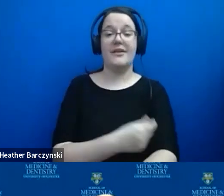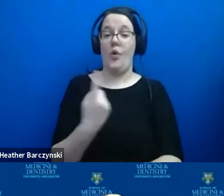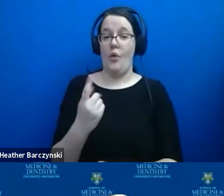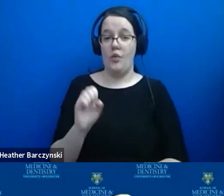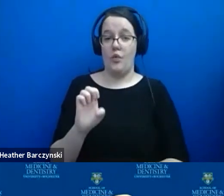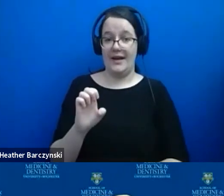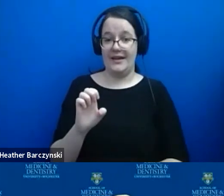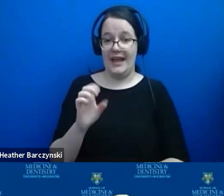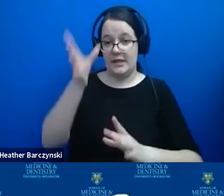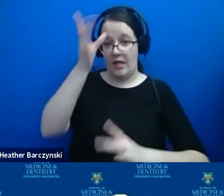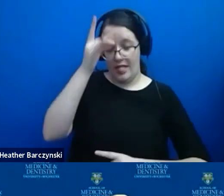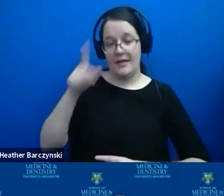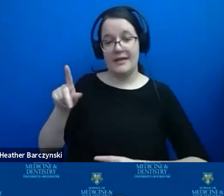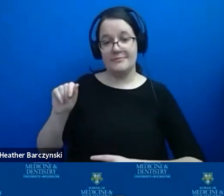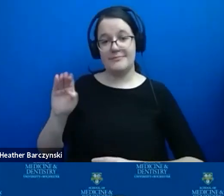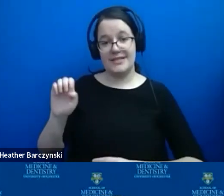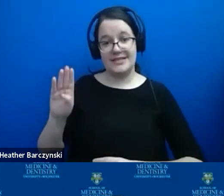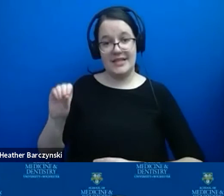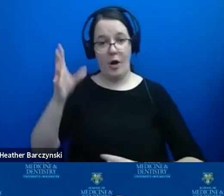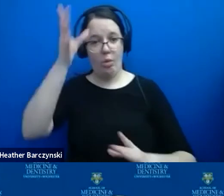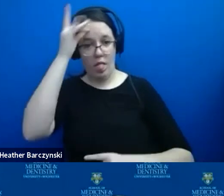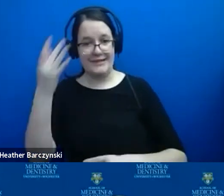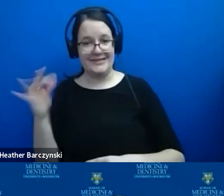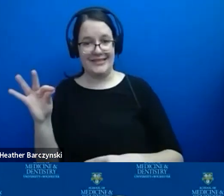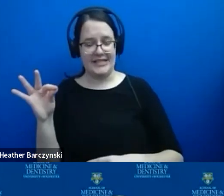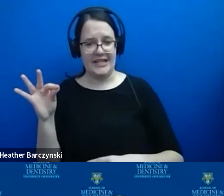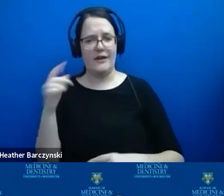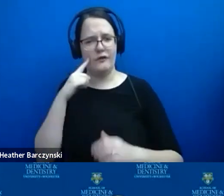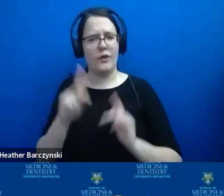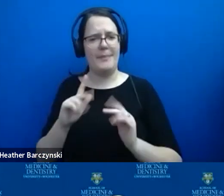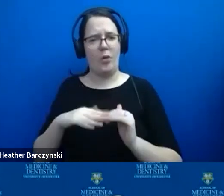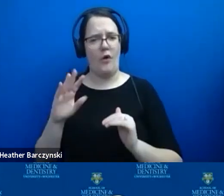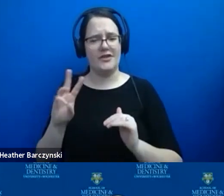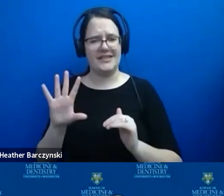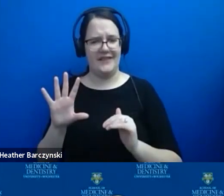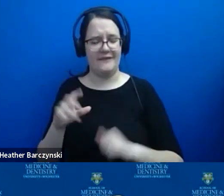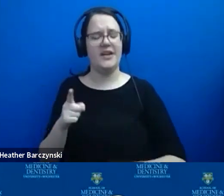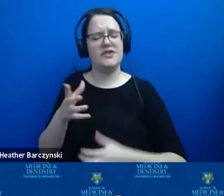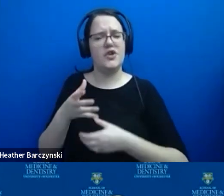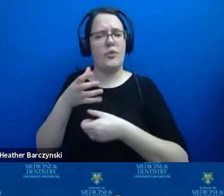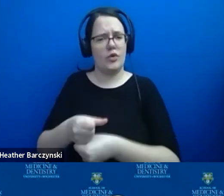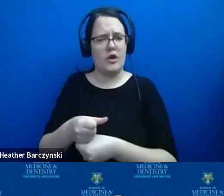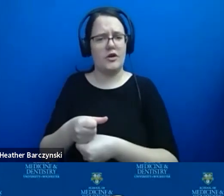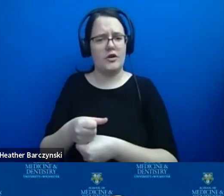in people over 65. so their confidence intervals that it was effective were from like 60 to 90.